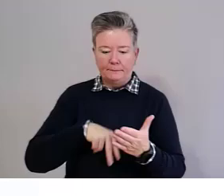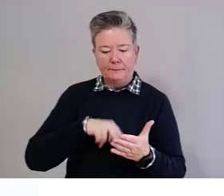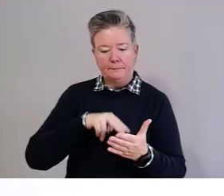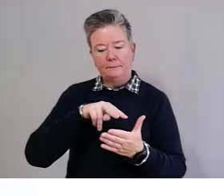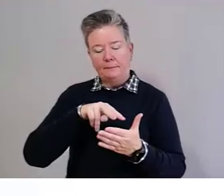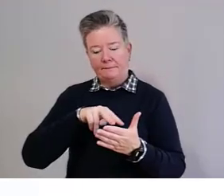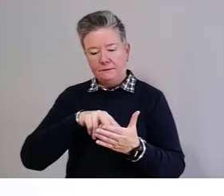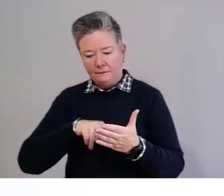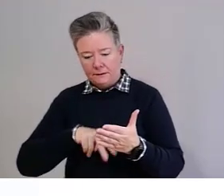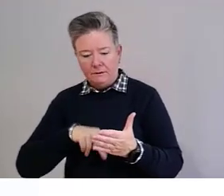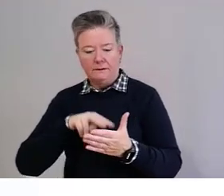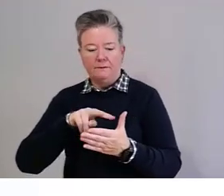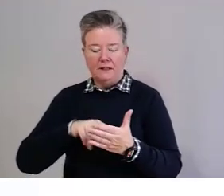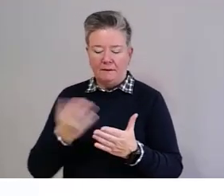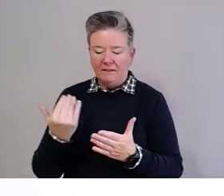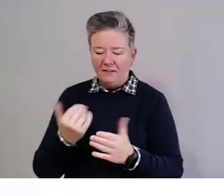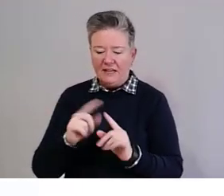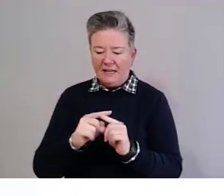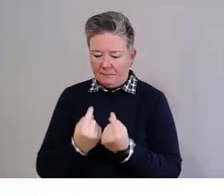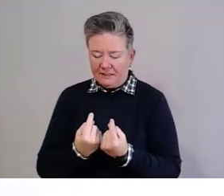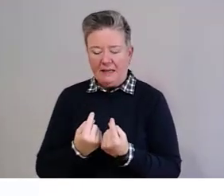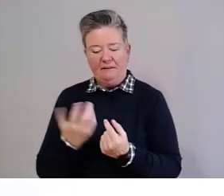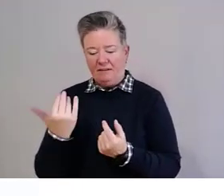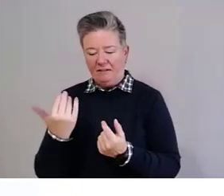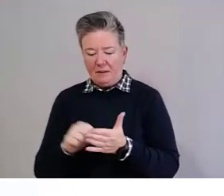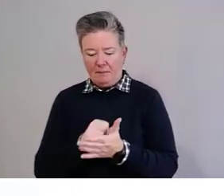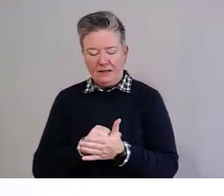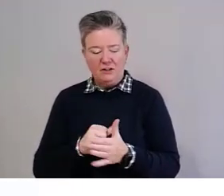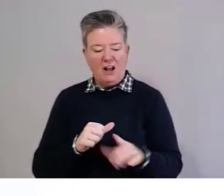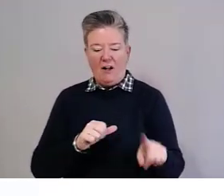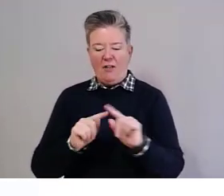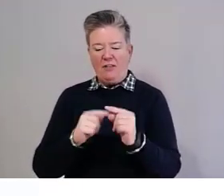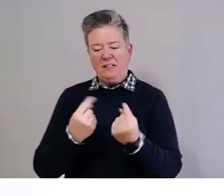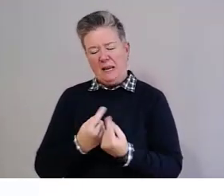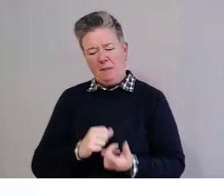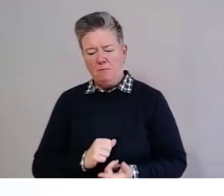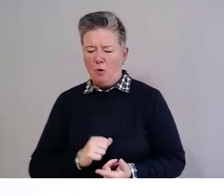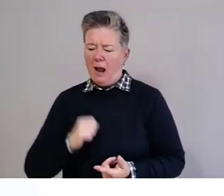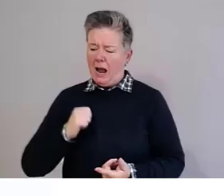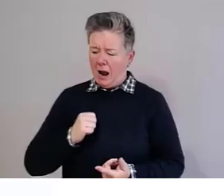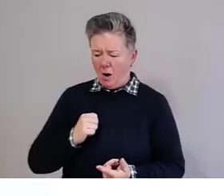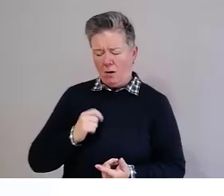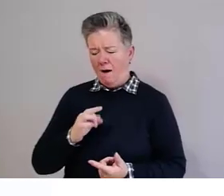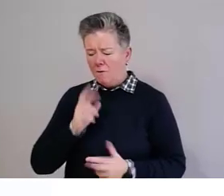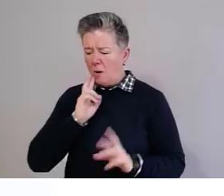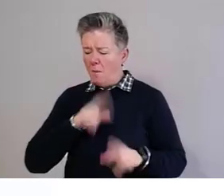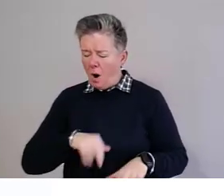or team report that everyone is so proud of because they've poured hours and hours and hours of their life into,